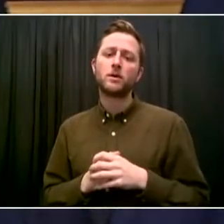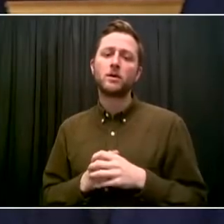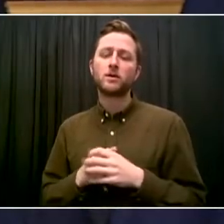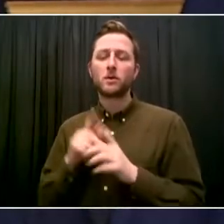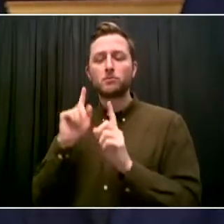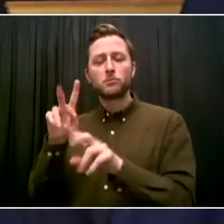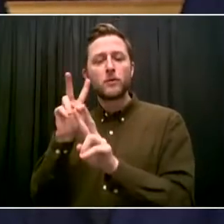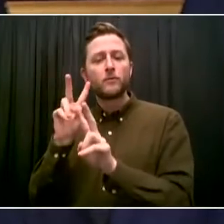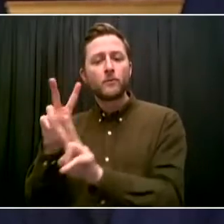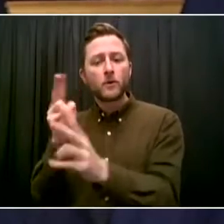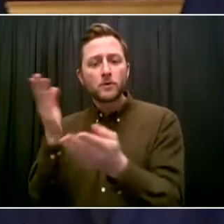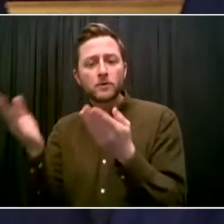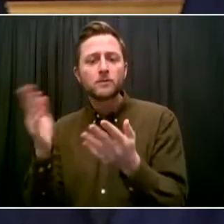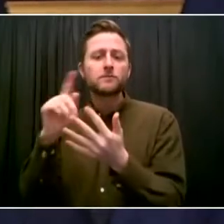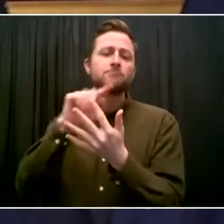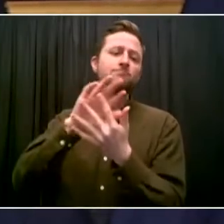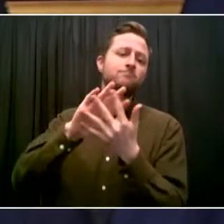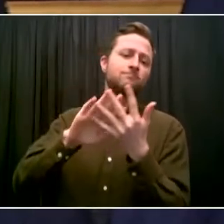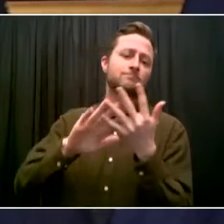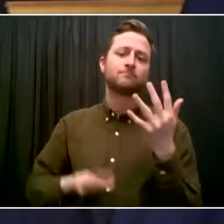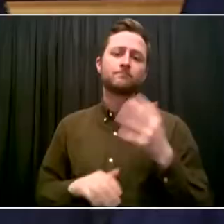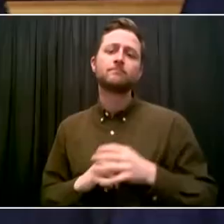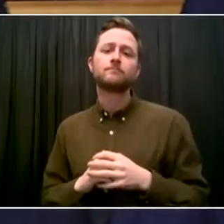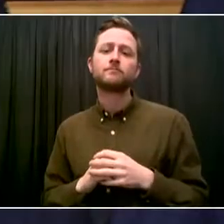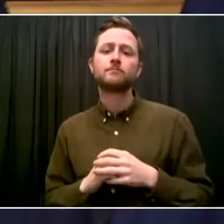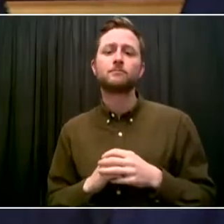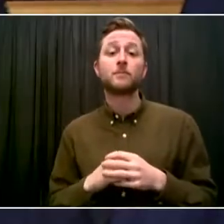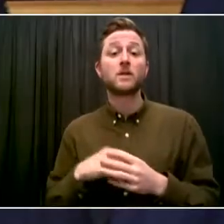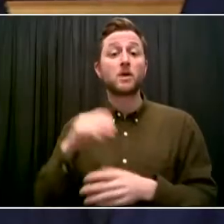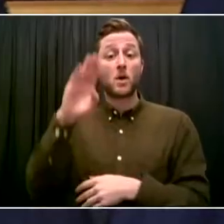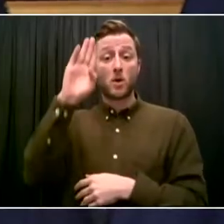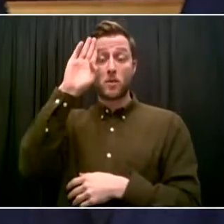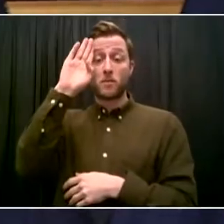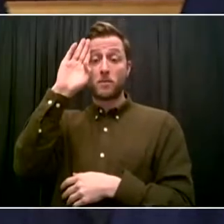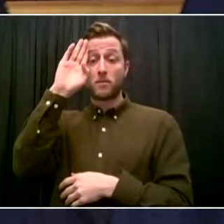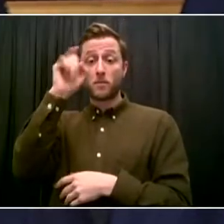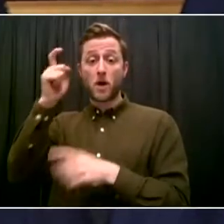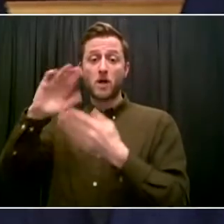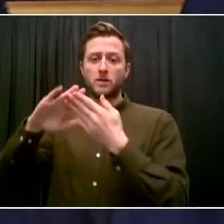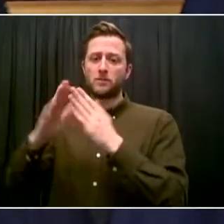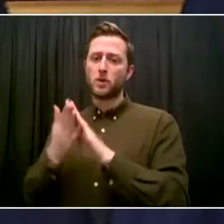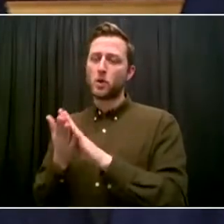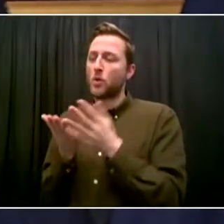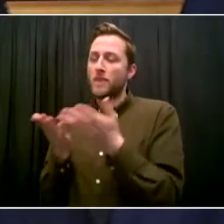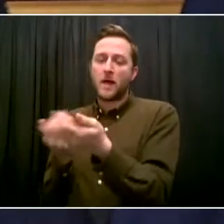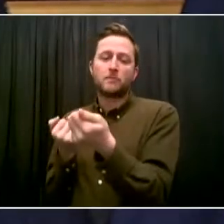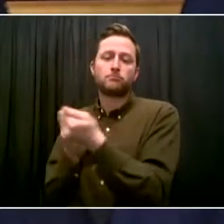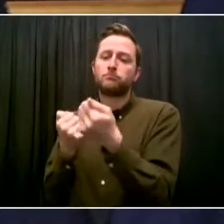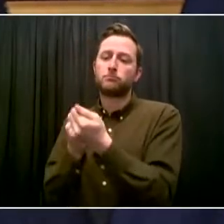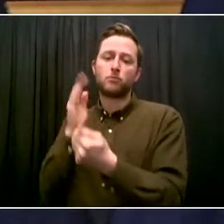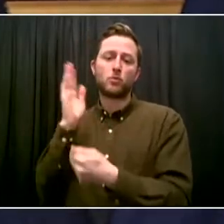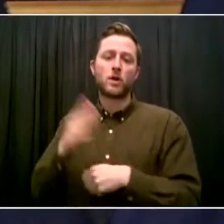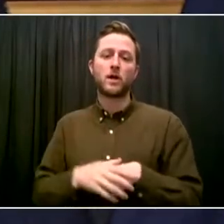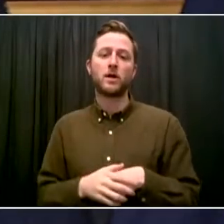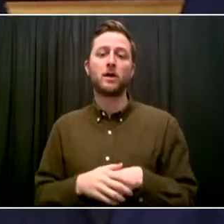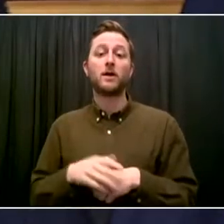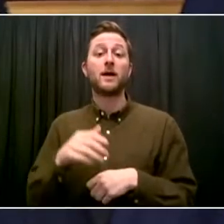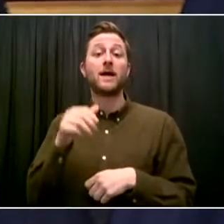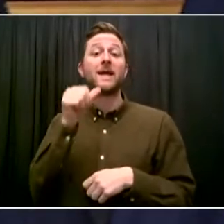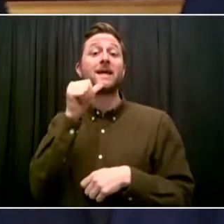OUR HEARTS GO OUT TO THE FAMILIES AS WE ATTENDED THE FUNERAL SERVICES AND REALLY STD OOBY THE MEMBERS OF THE